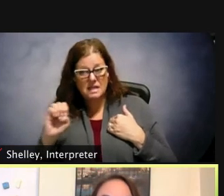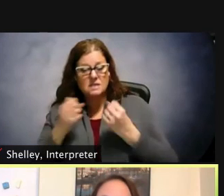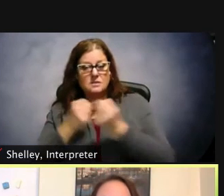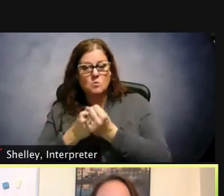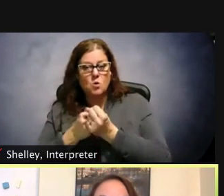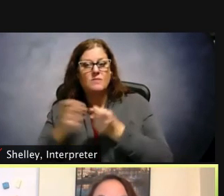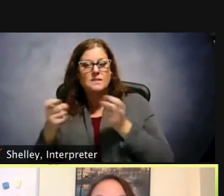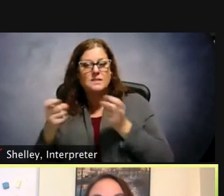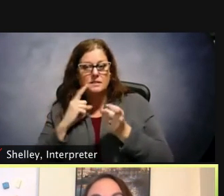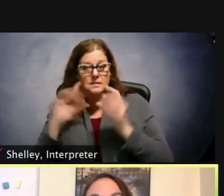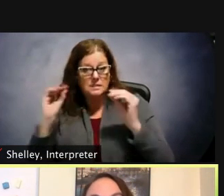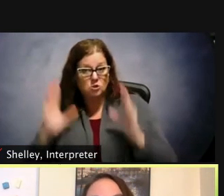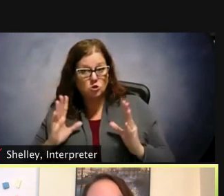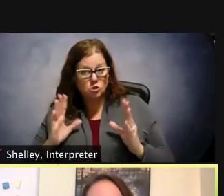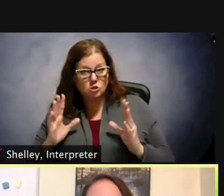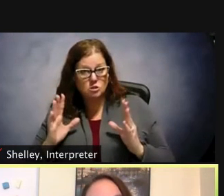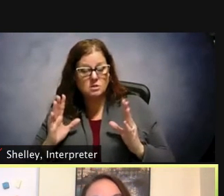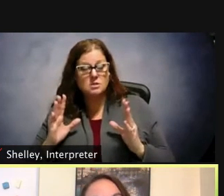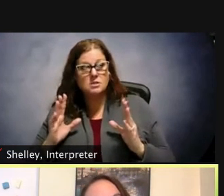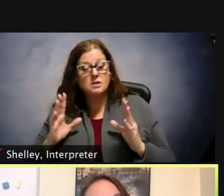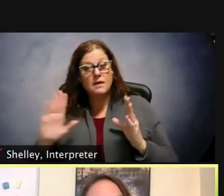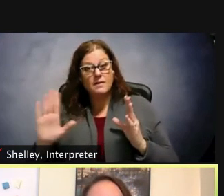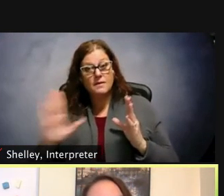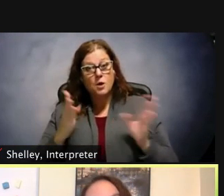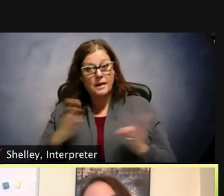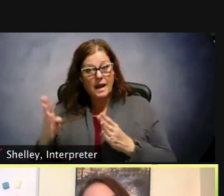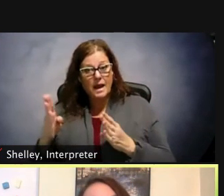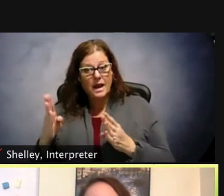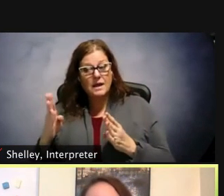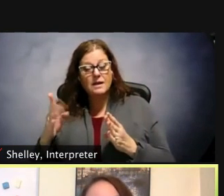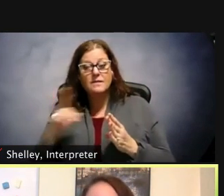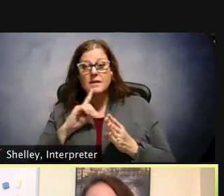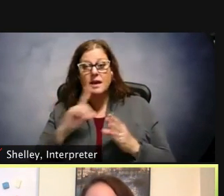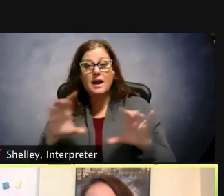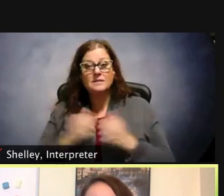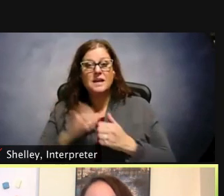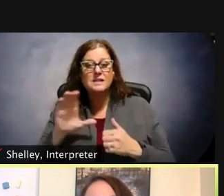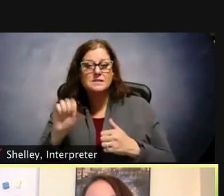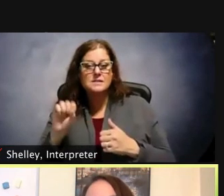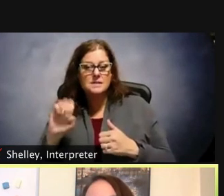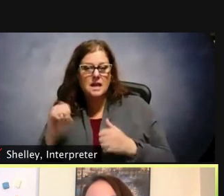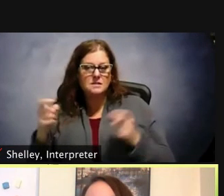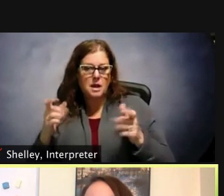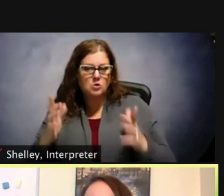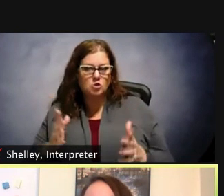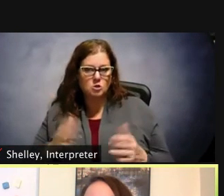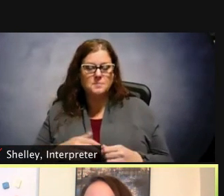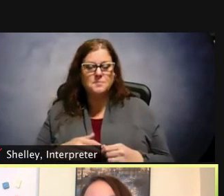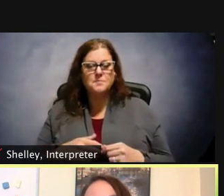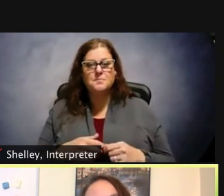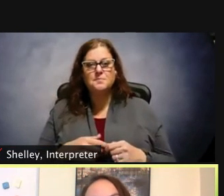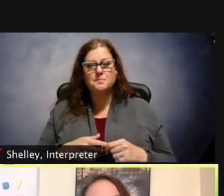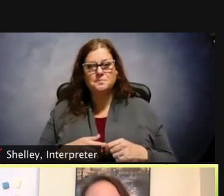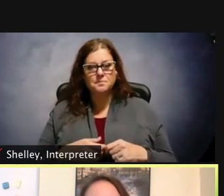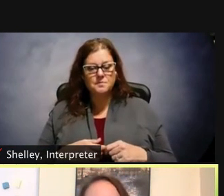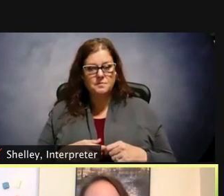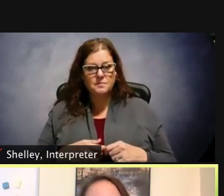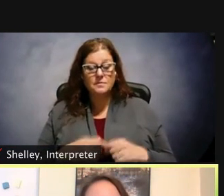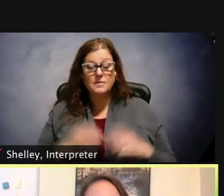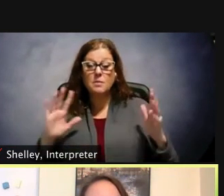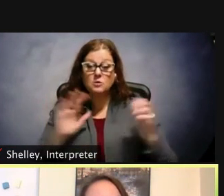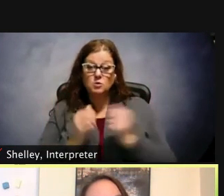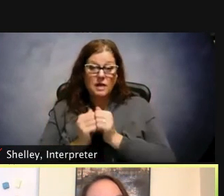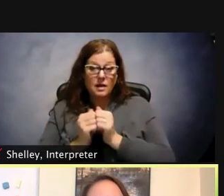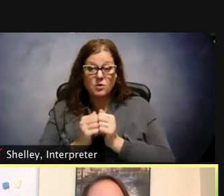on their plan. And so they actually act as a case manager. But together I have found